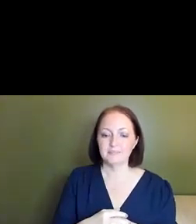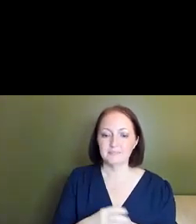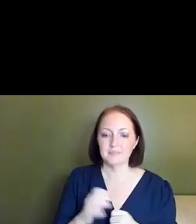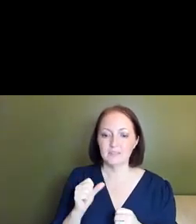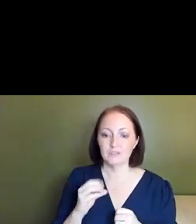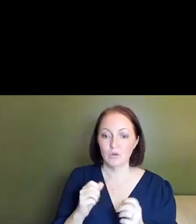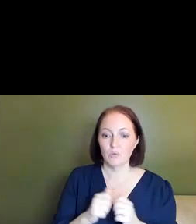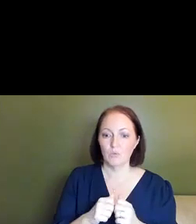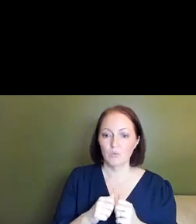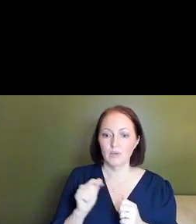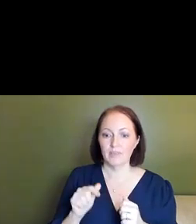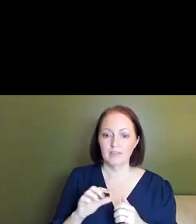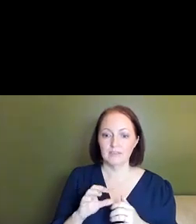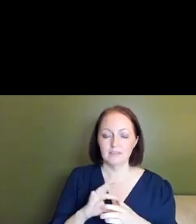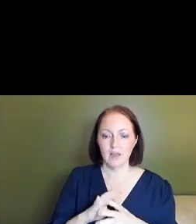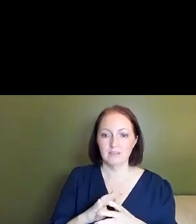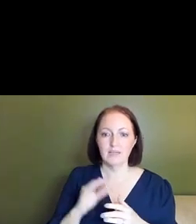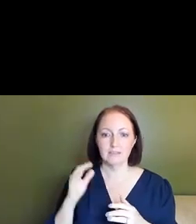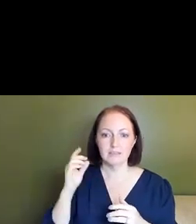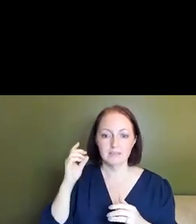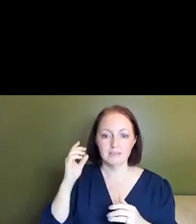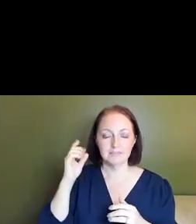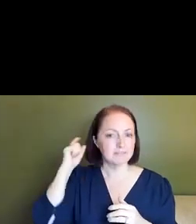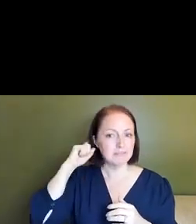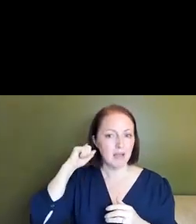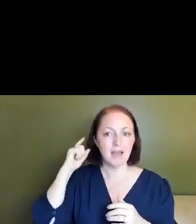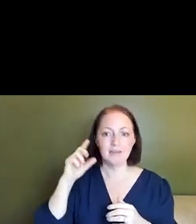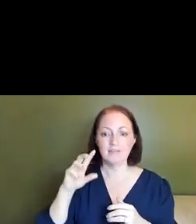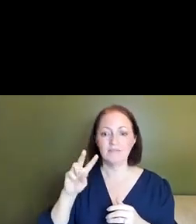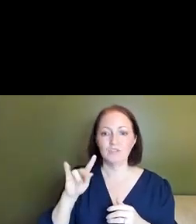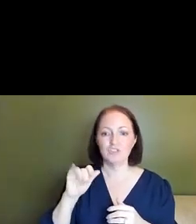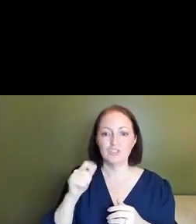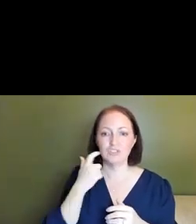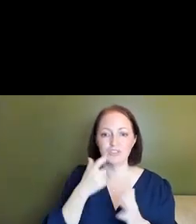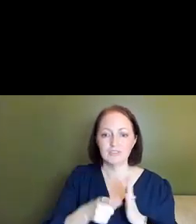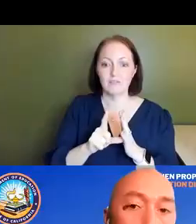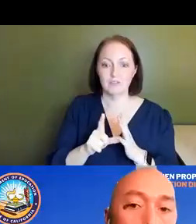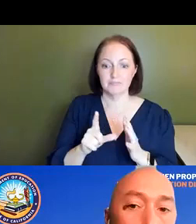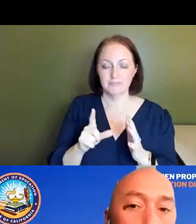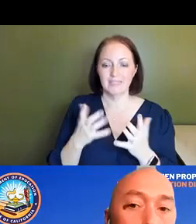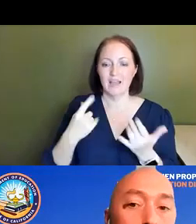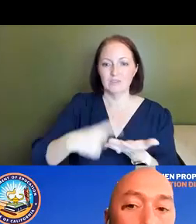this the context in mind that Virginia just covered we want to now discuss models for